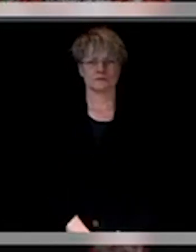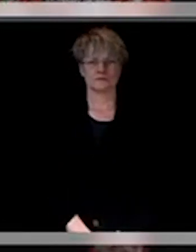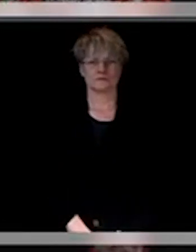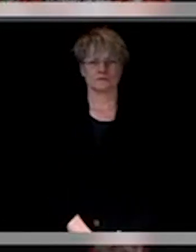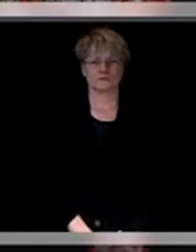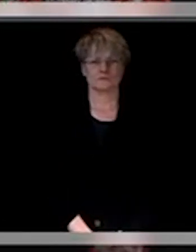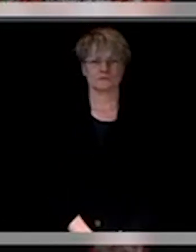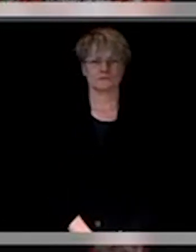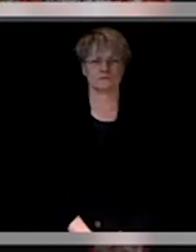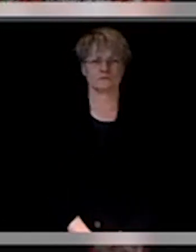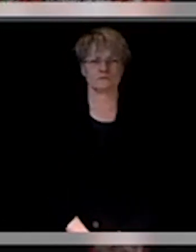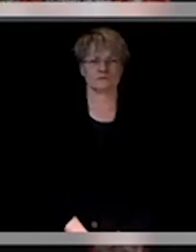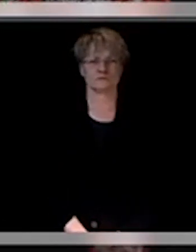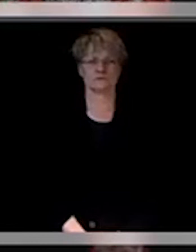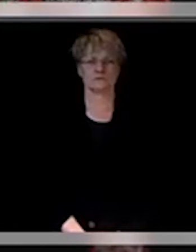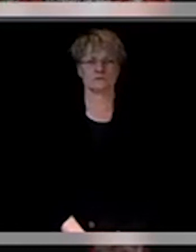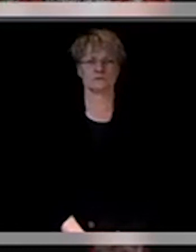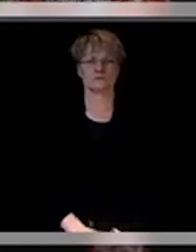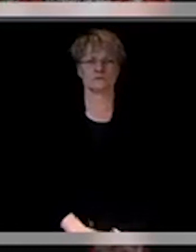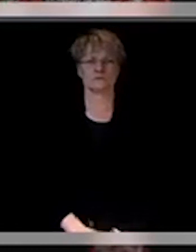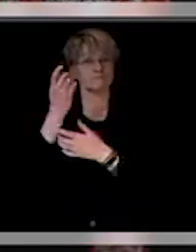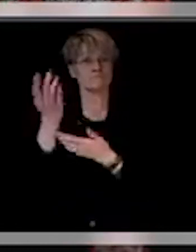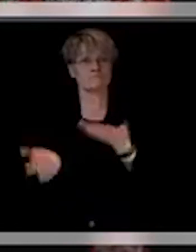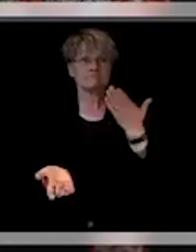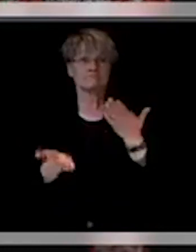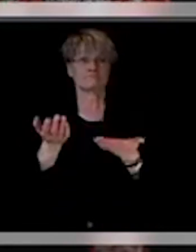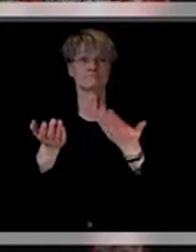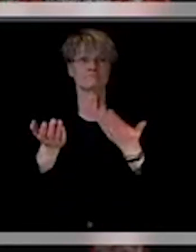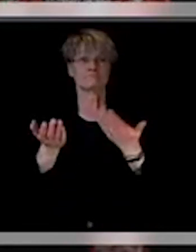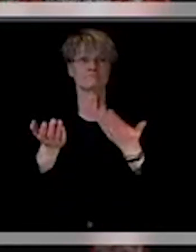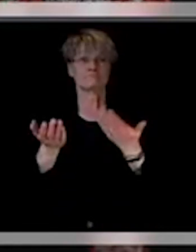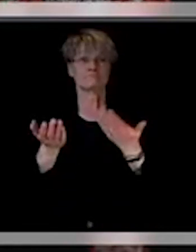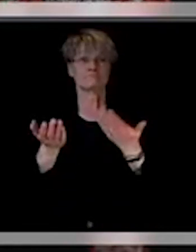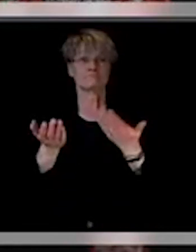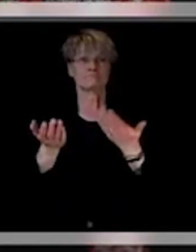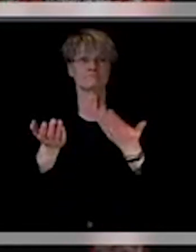where we were worried there could have been activities that might have involved airborne